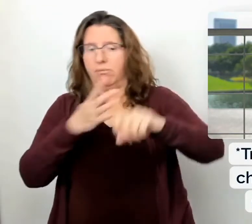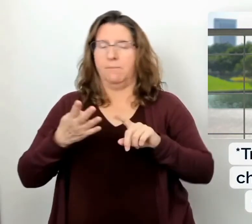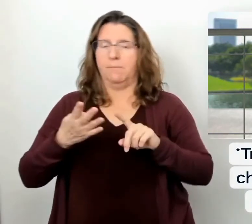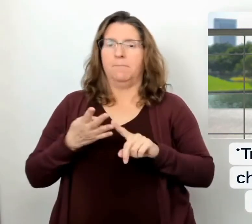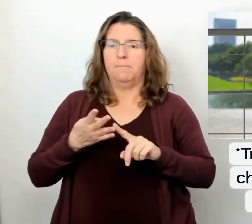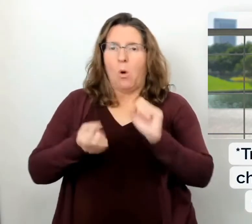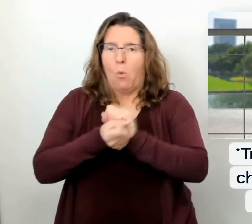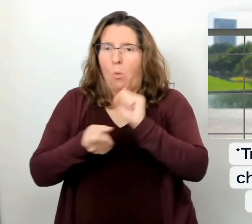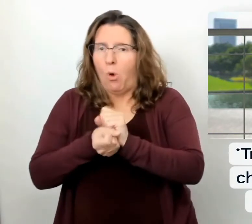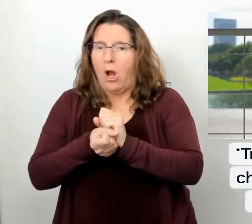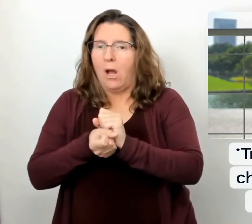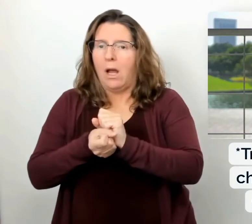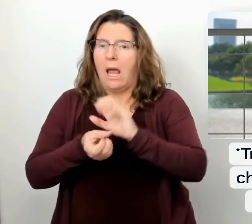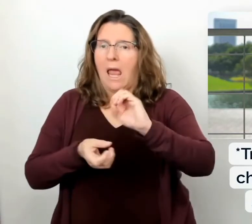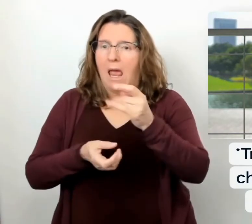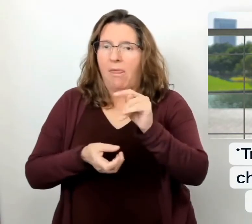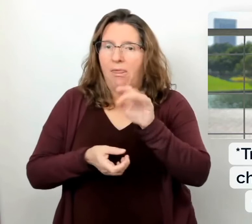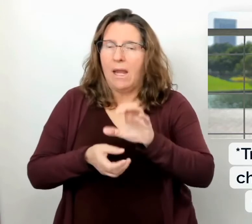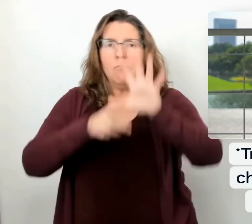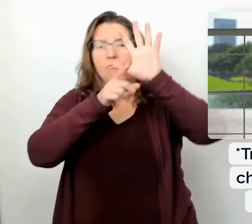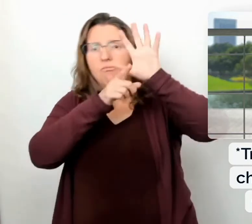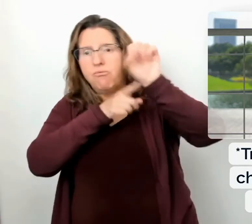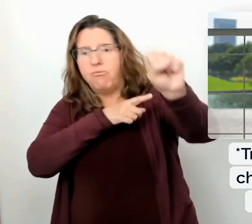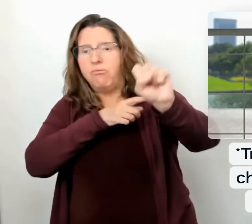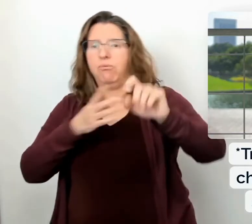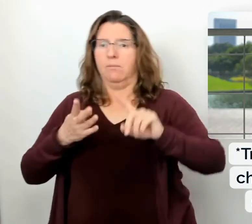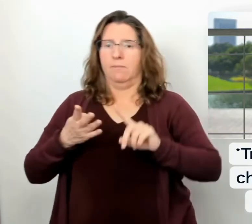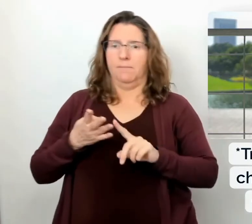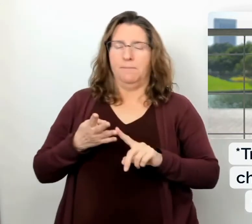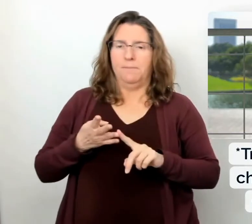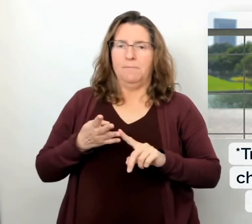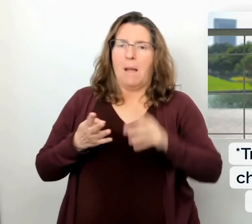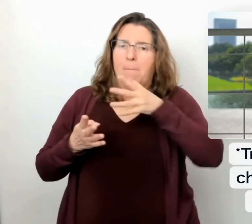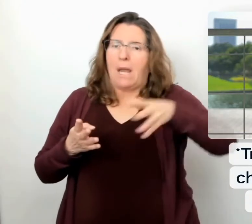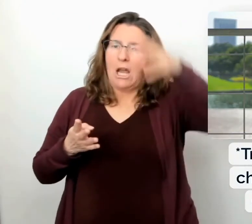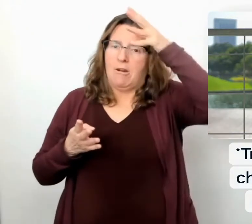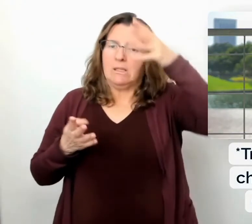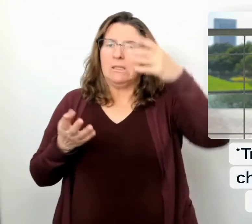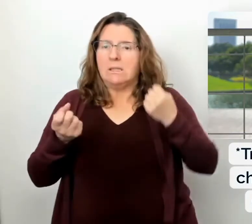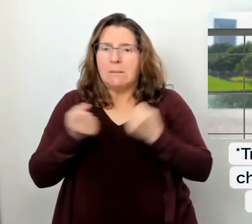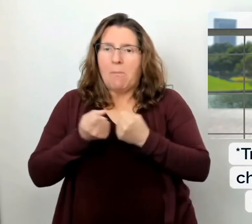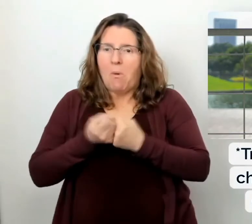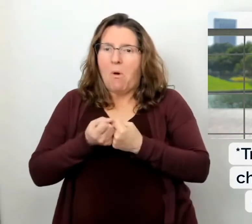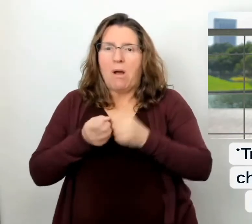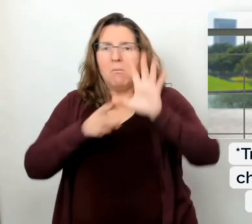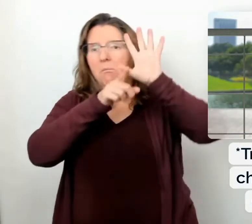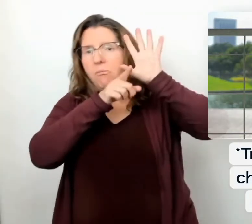my extreme work ethic, and my parents overwhelming support.